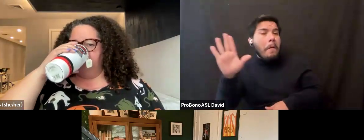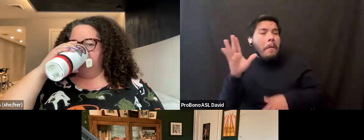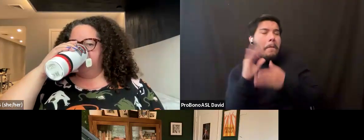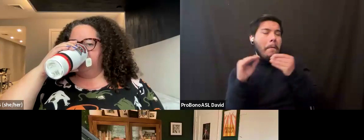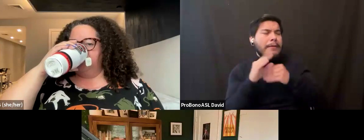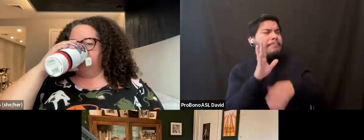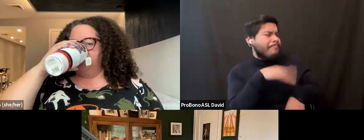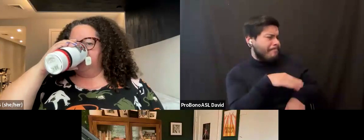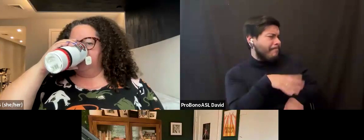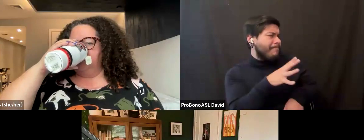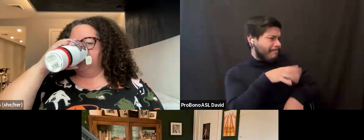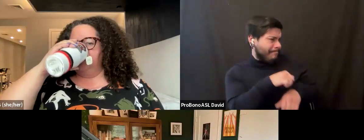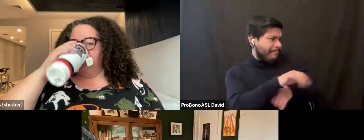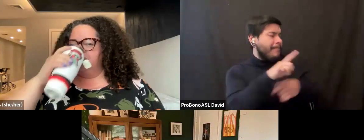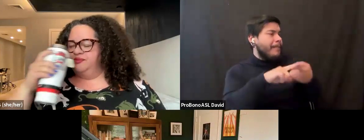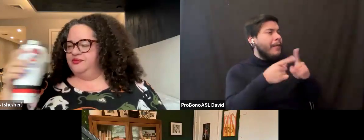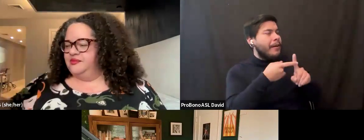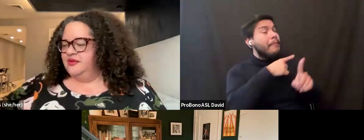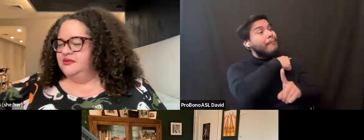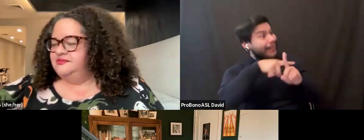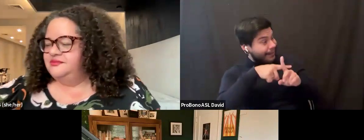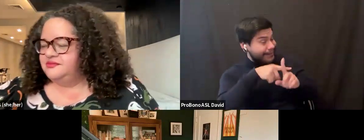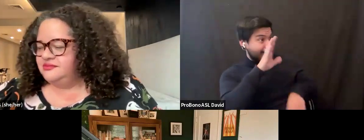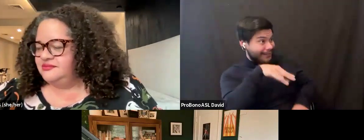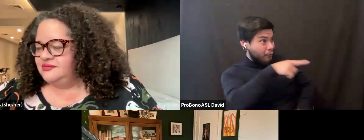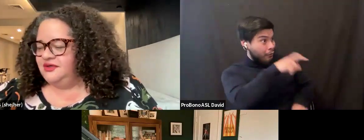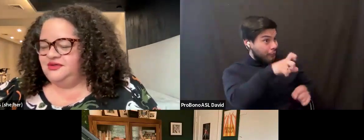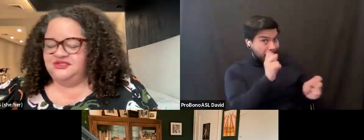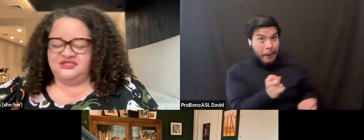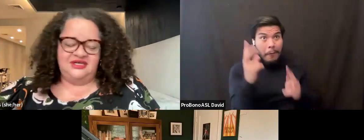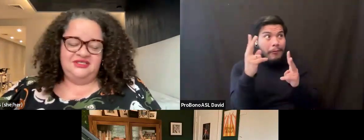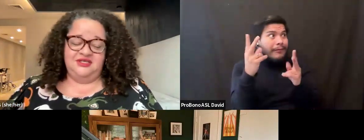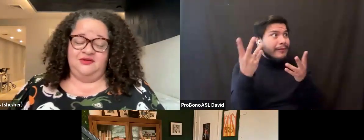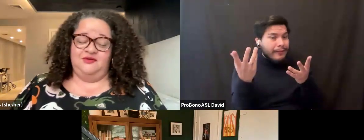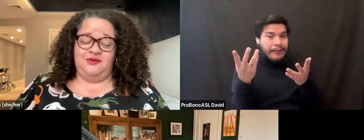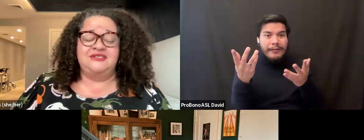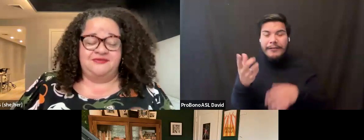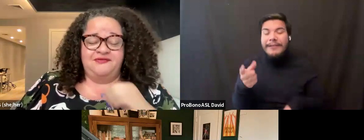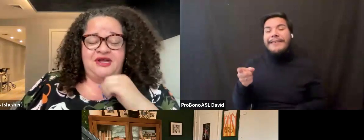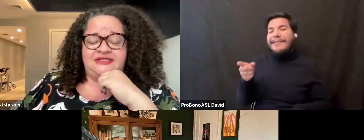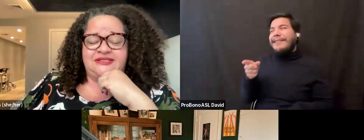it's fine to send to your friend and also you should post this somewhere and you should post it. You should send it to the rest of our friends.